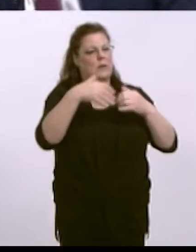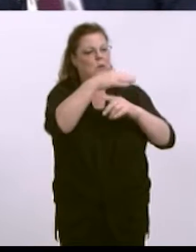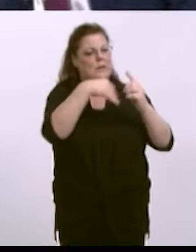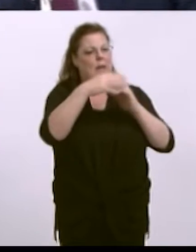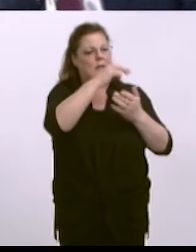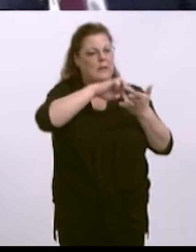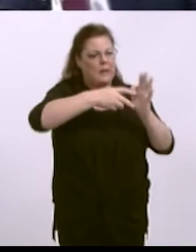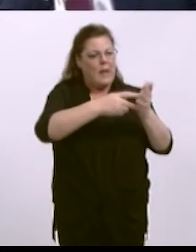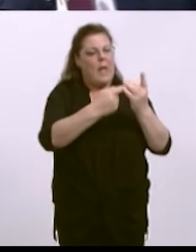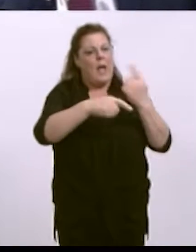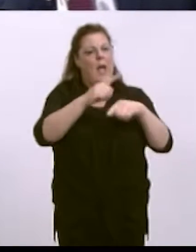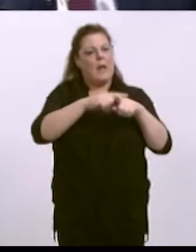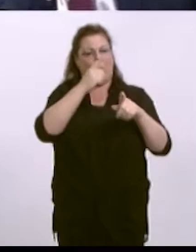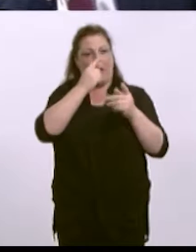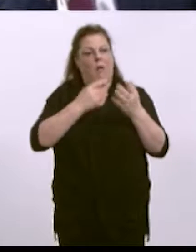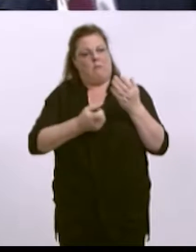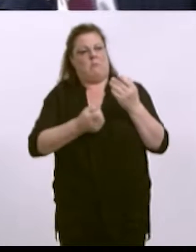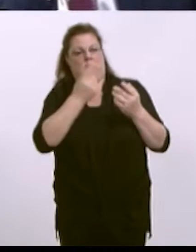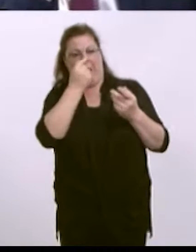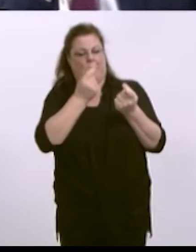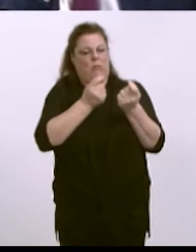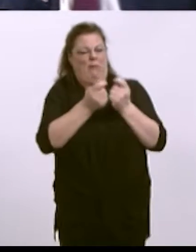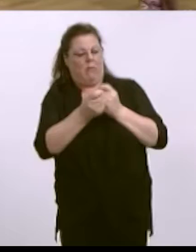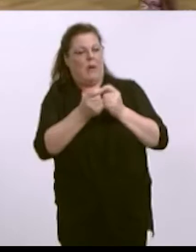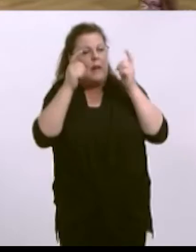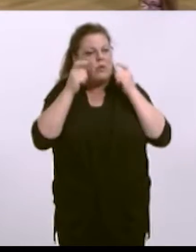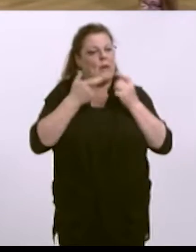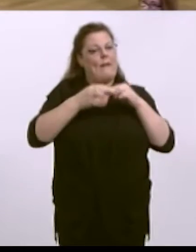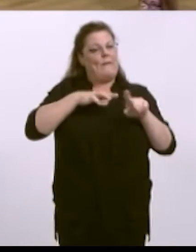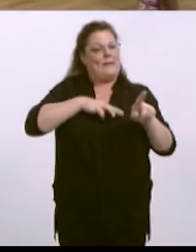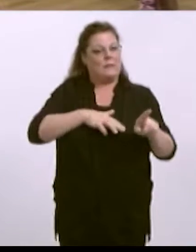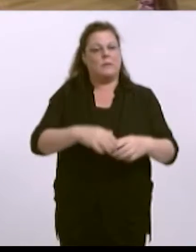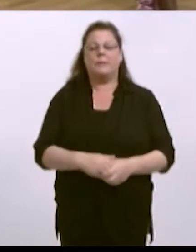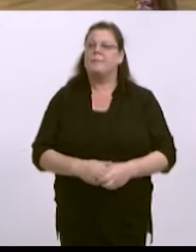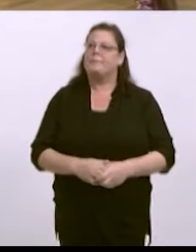should it be required. David Rees: First Minister, on 28 June, the